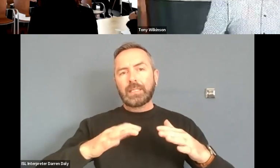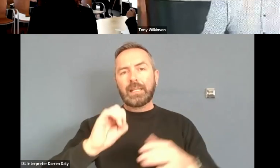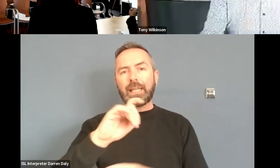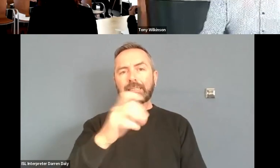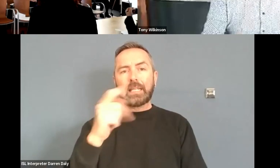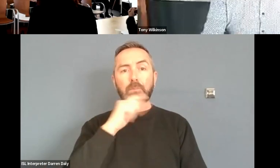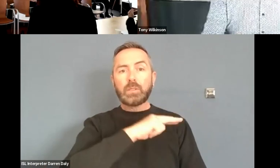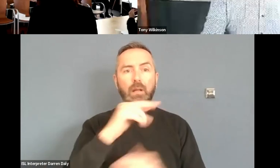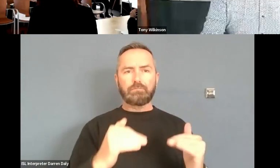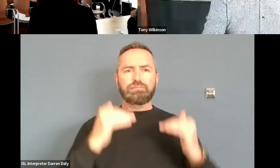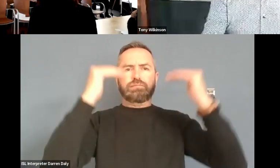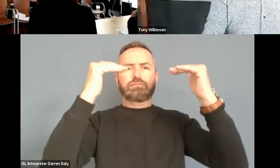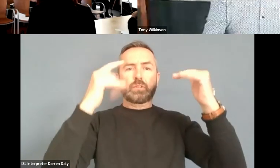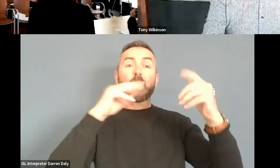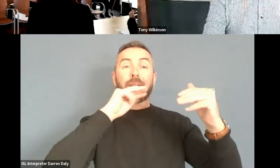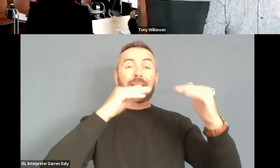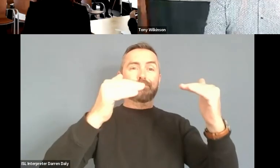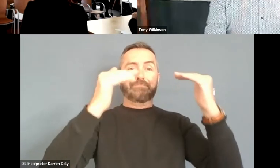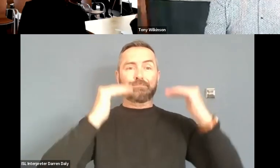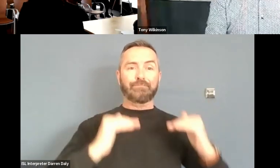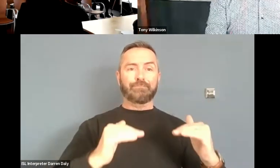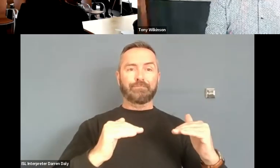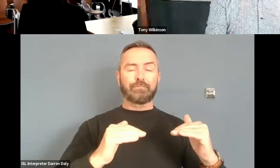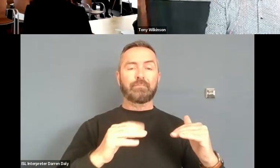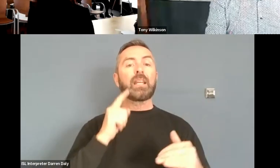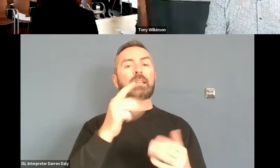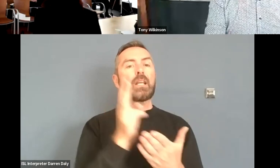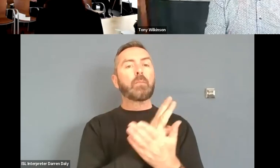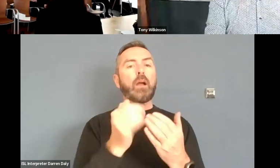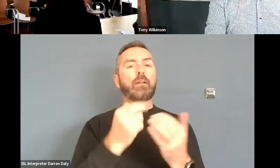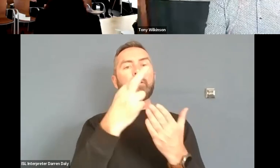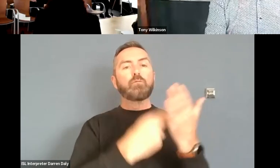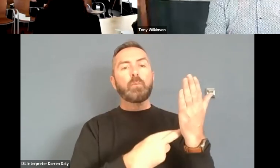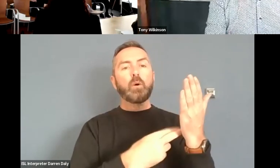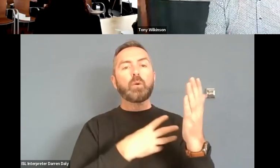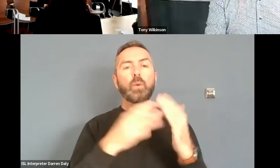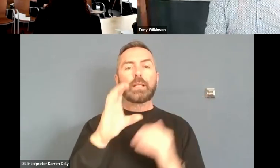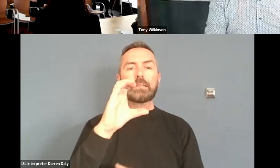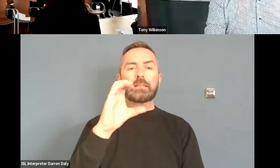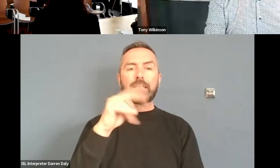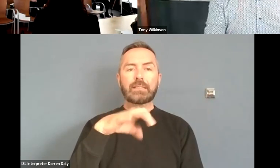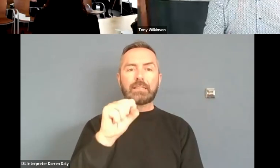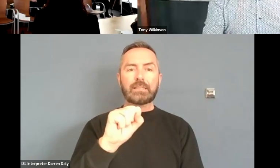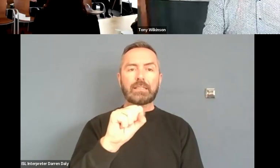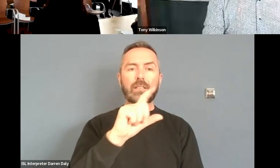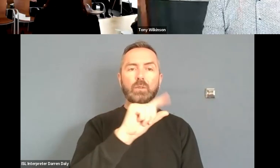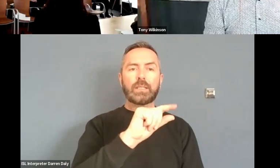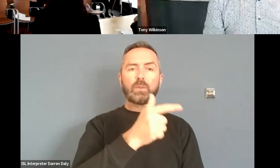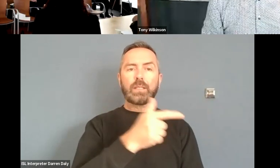We will see this as a feature of the reporting when census 2022 publishes,